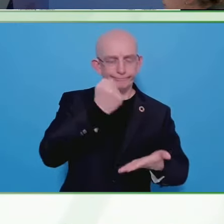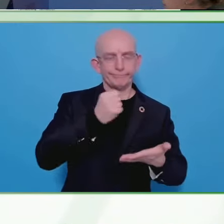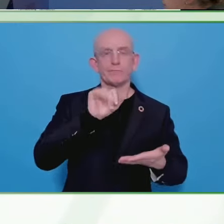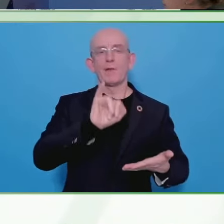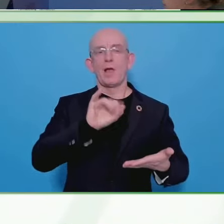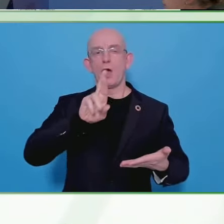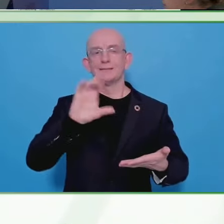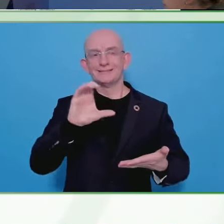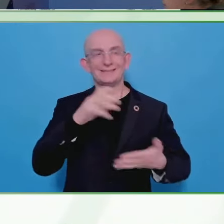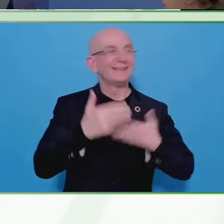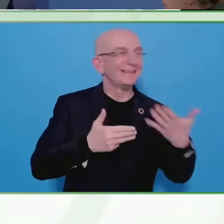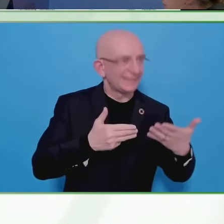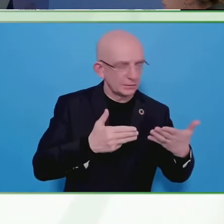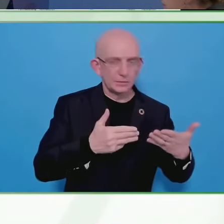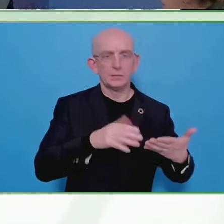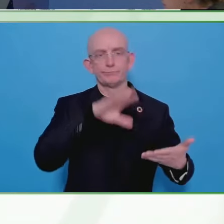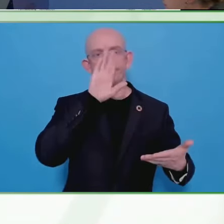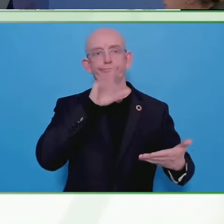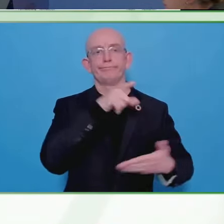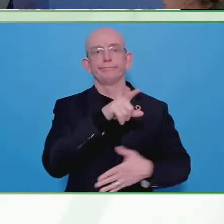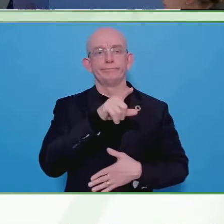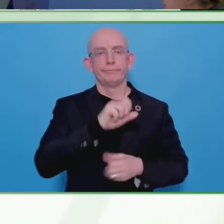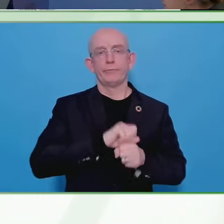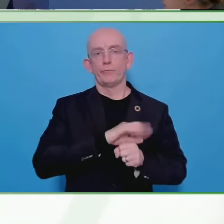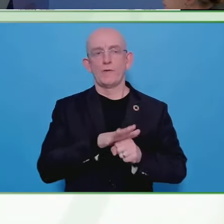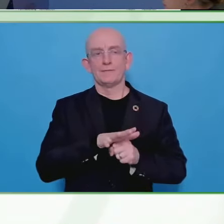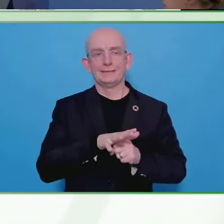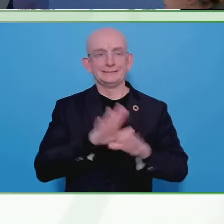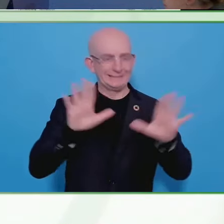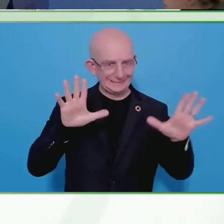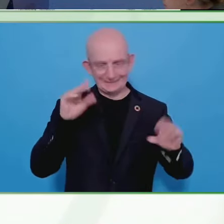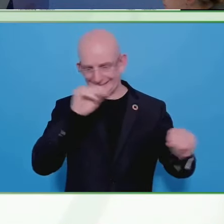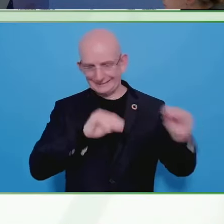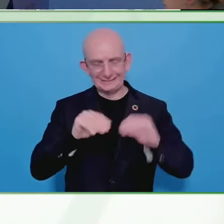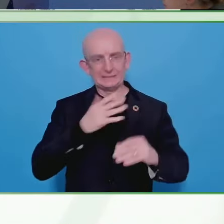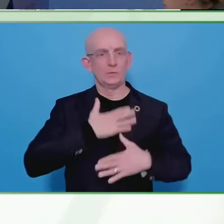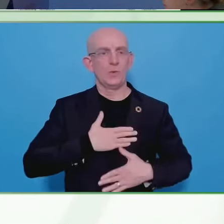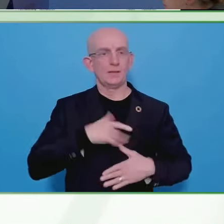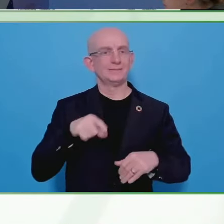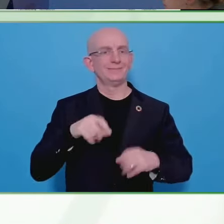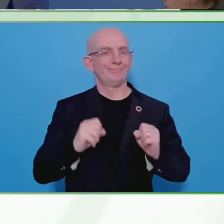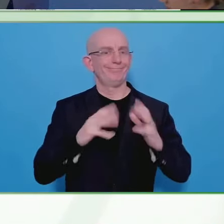join the movement.